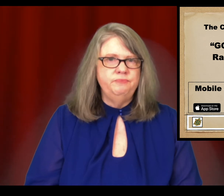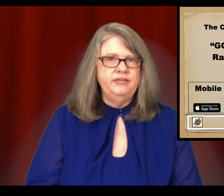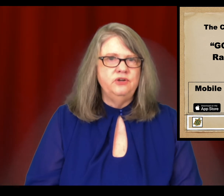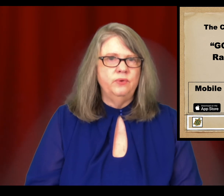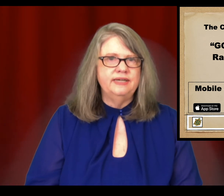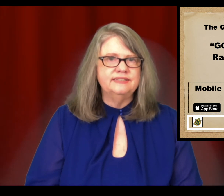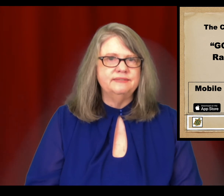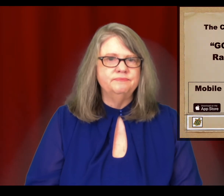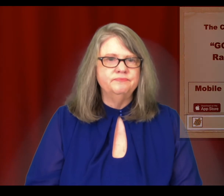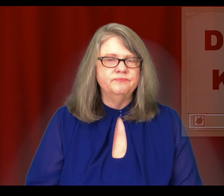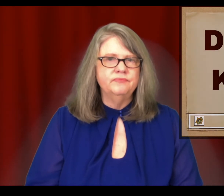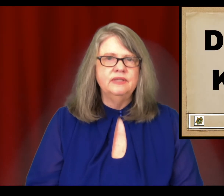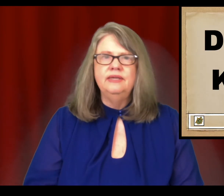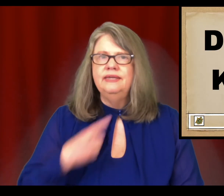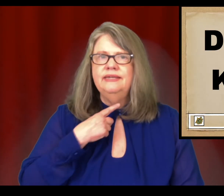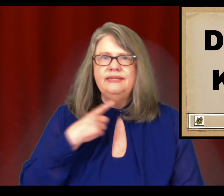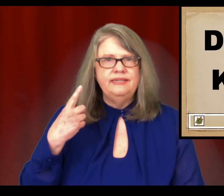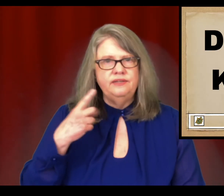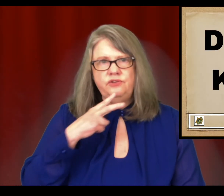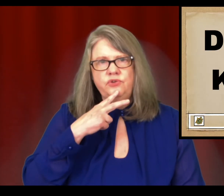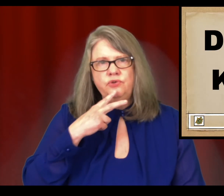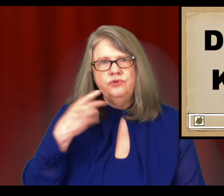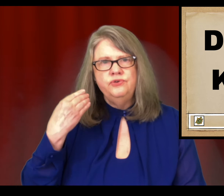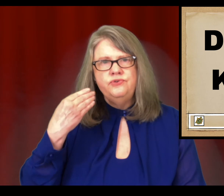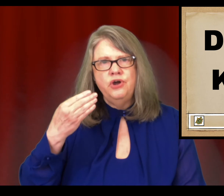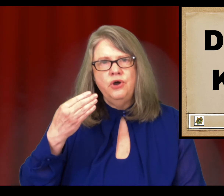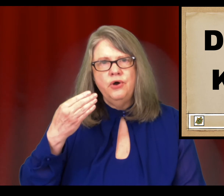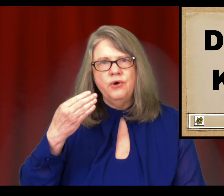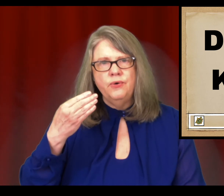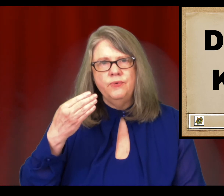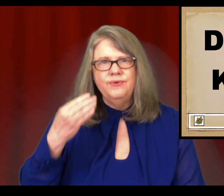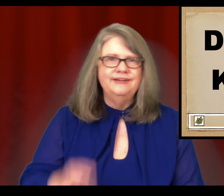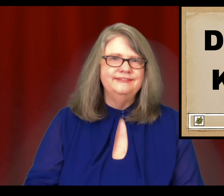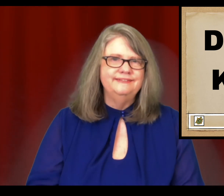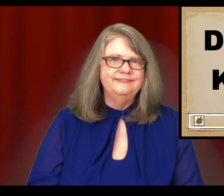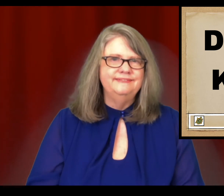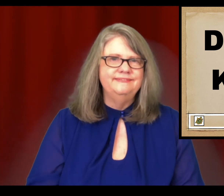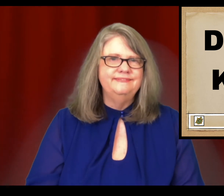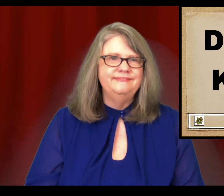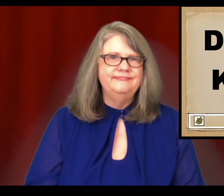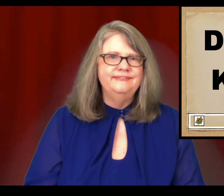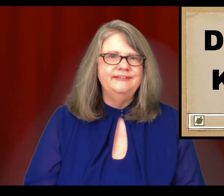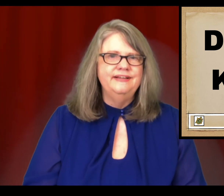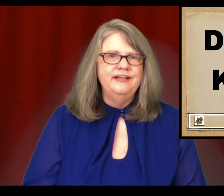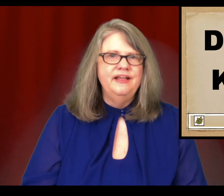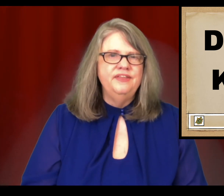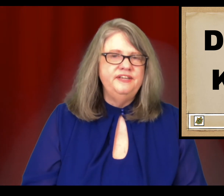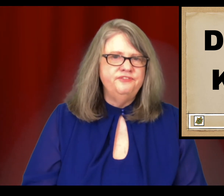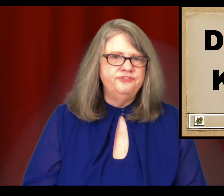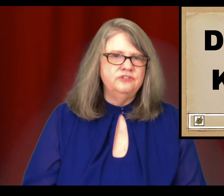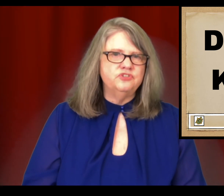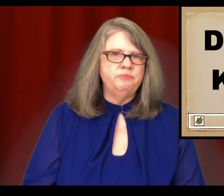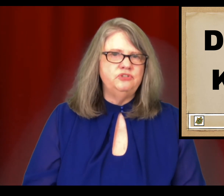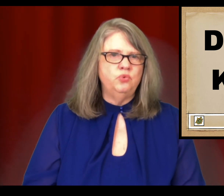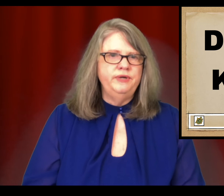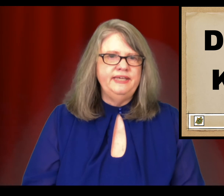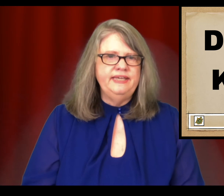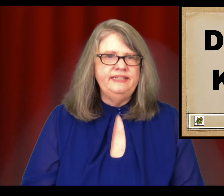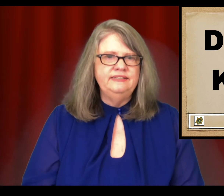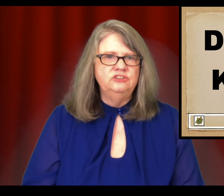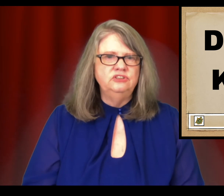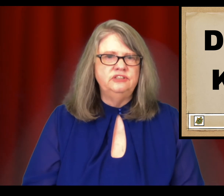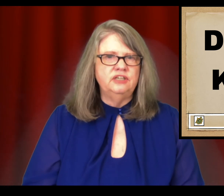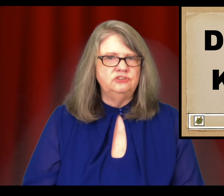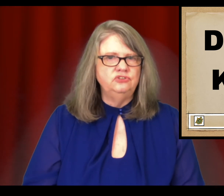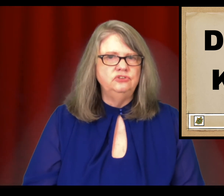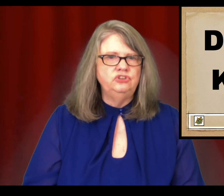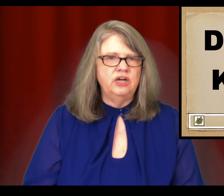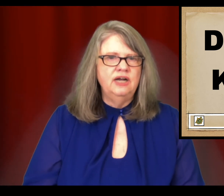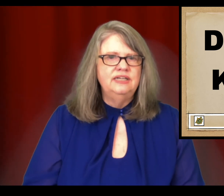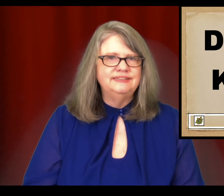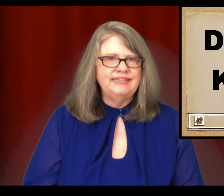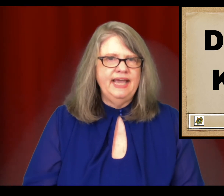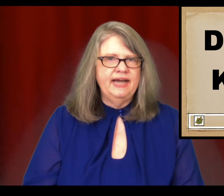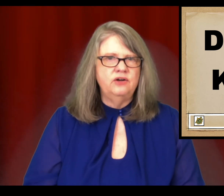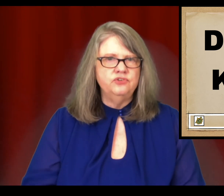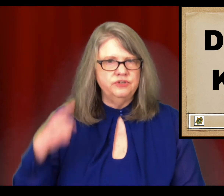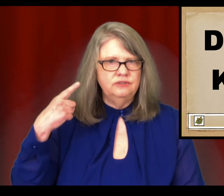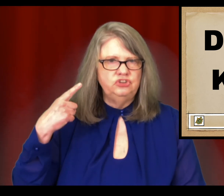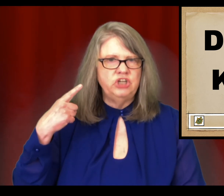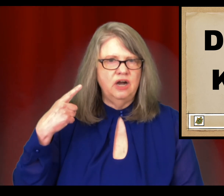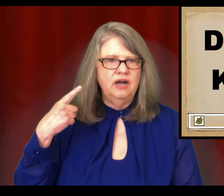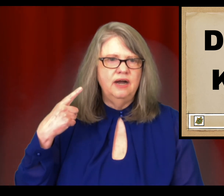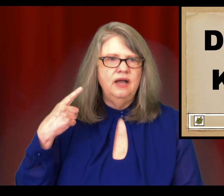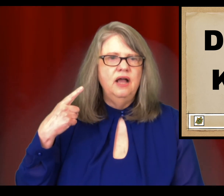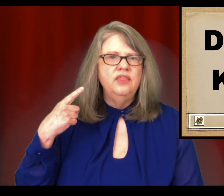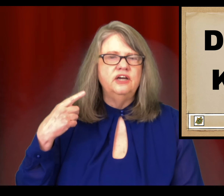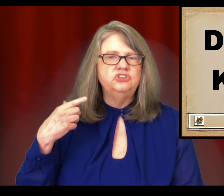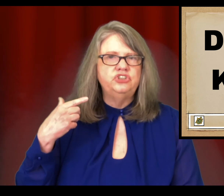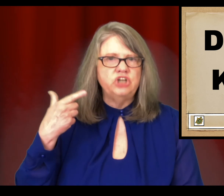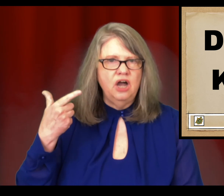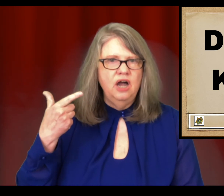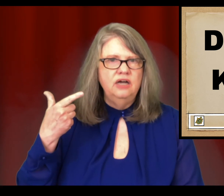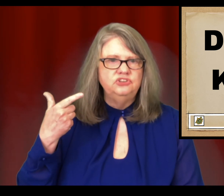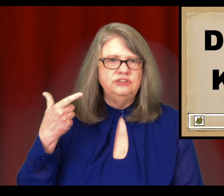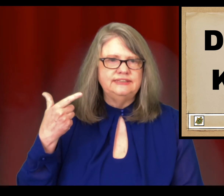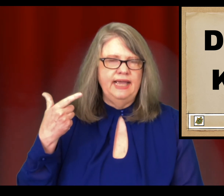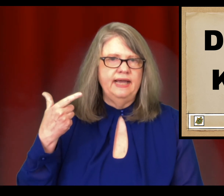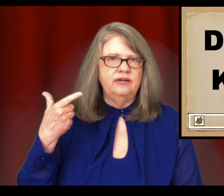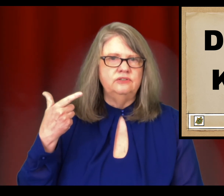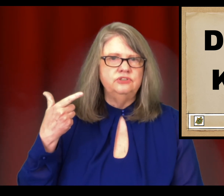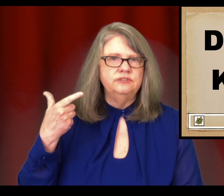mini-quest. Did You Know??? The difference between the "zh" sound, the "sh" sound and